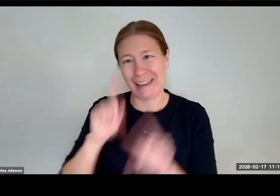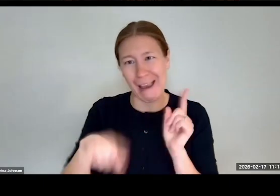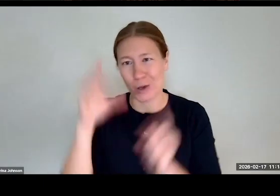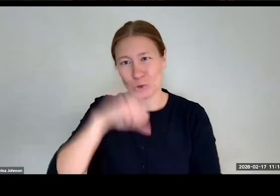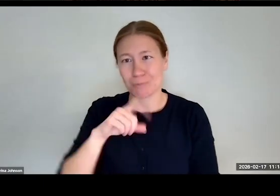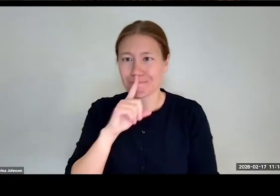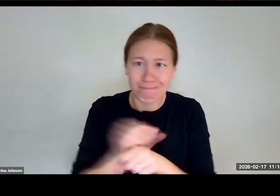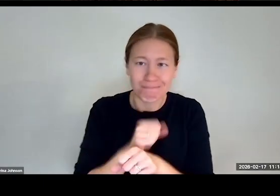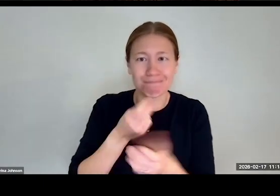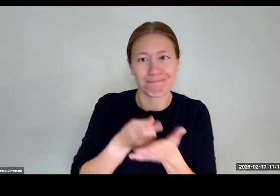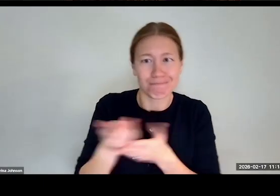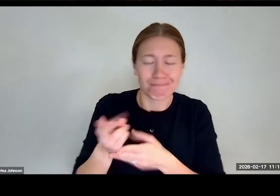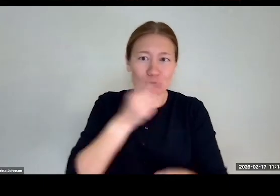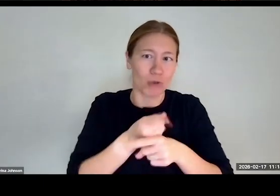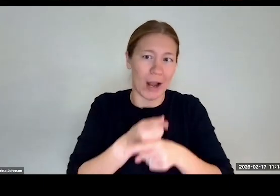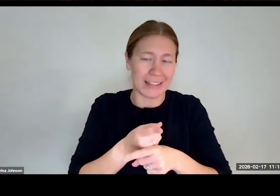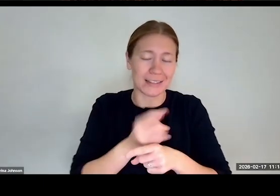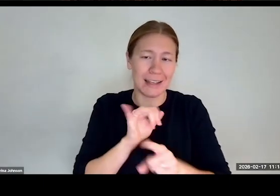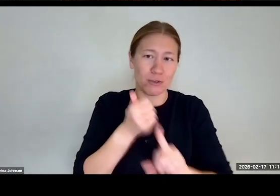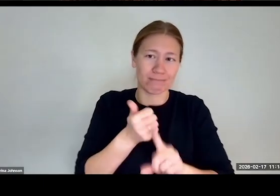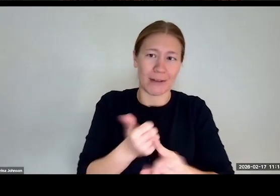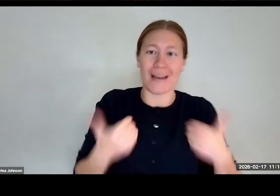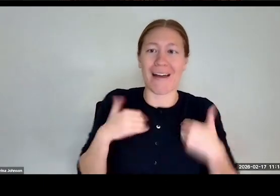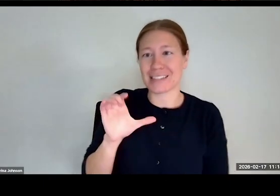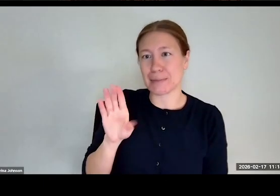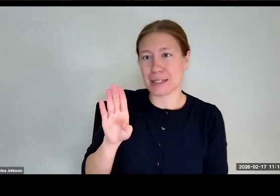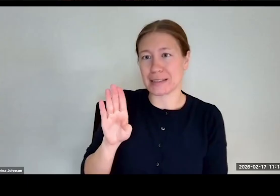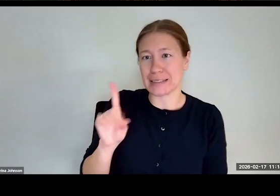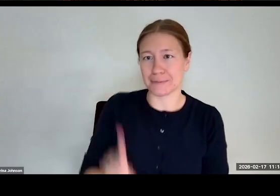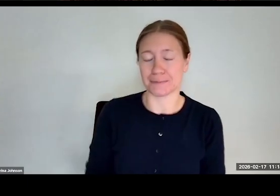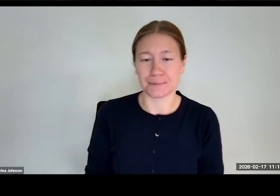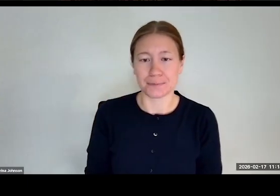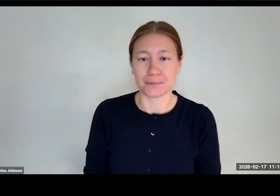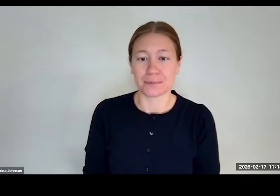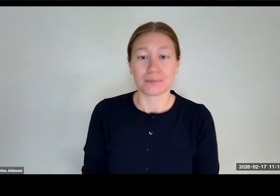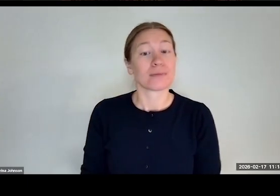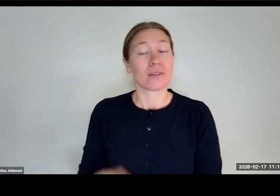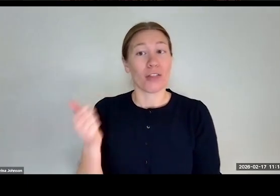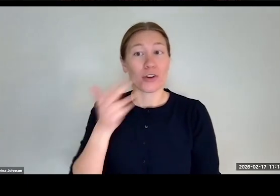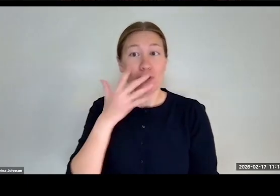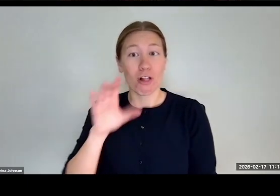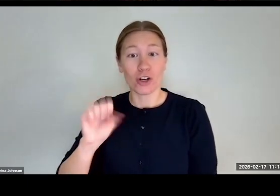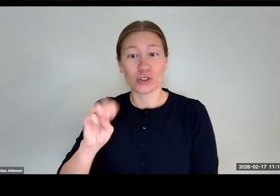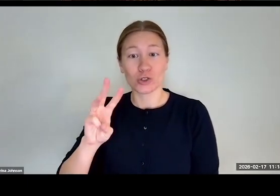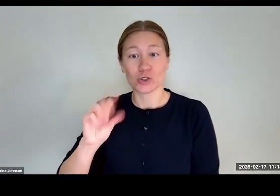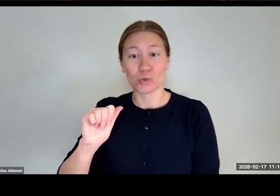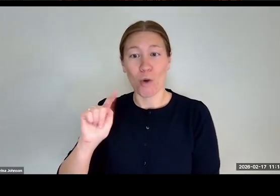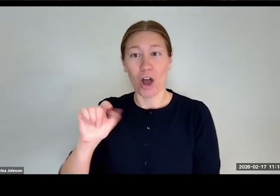what it looks like when you have CBD. There are also some color swatches that you can access from the U of M brand accessibility webpage